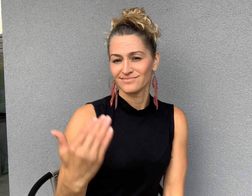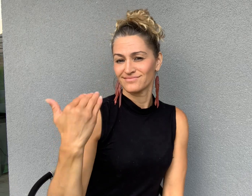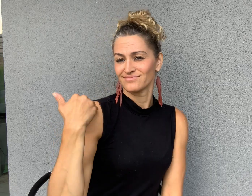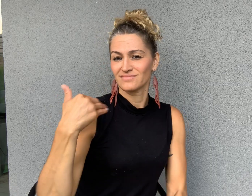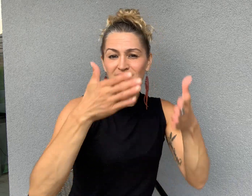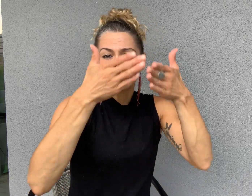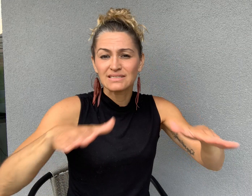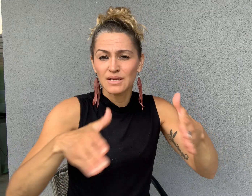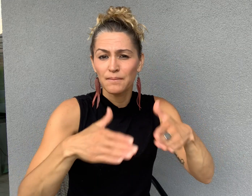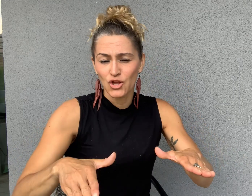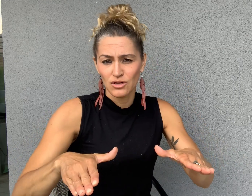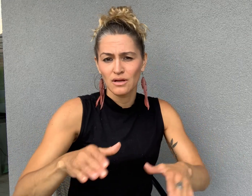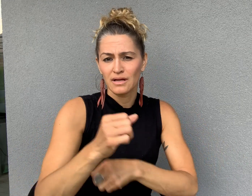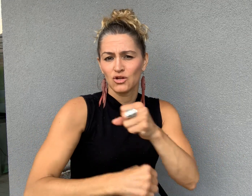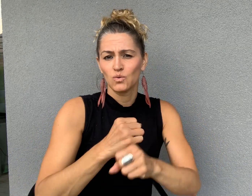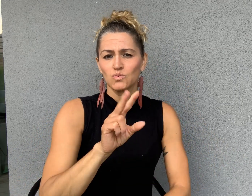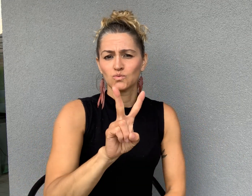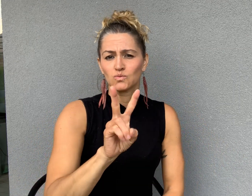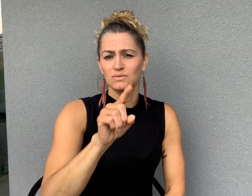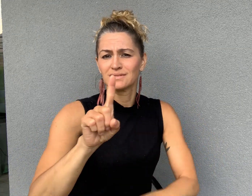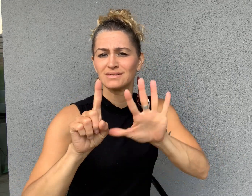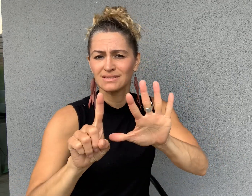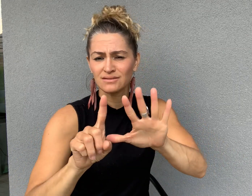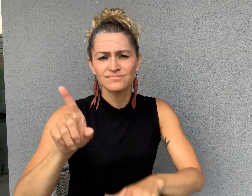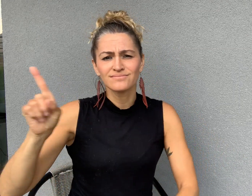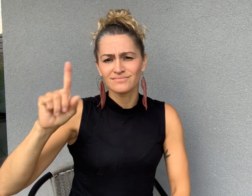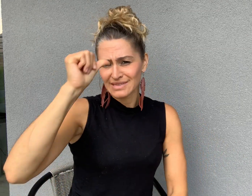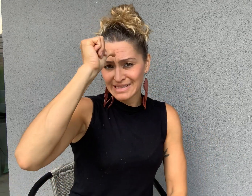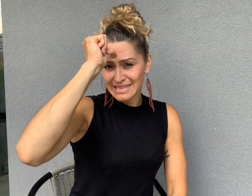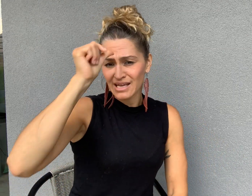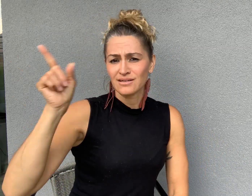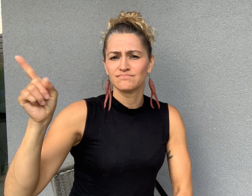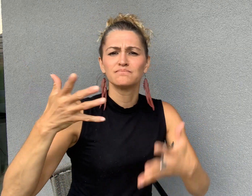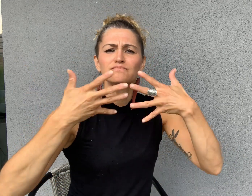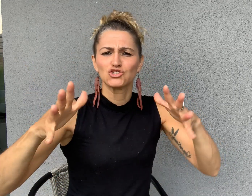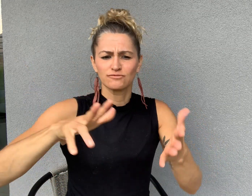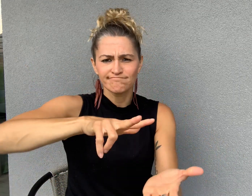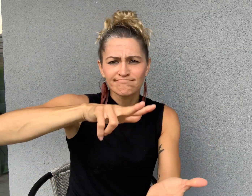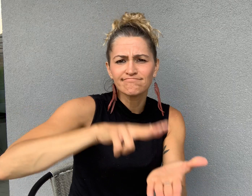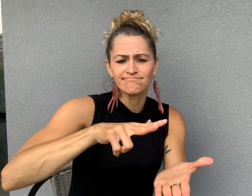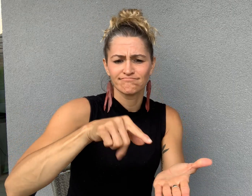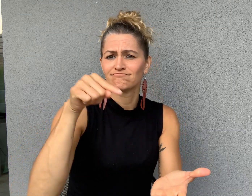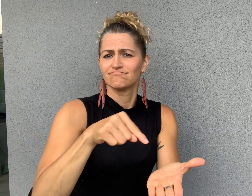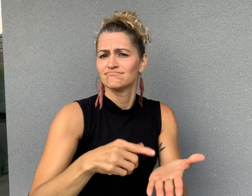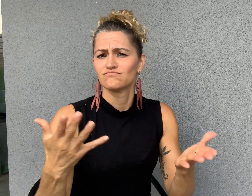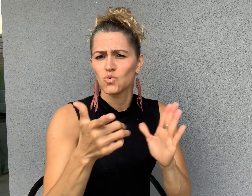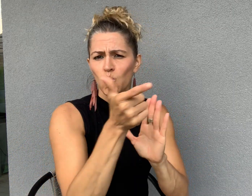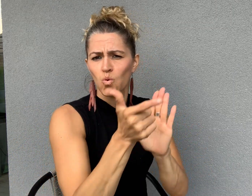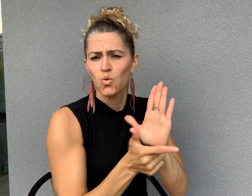In December 2016, India passed the Rights of Persons